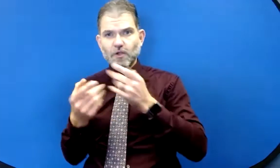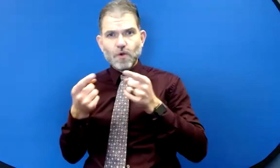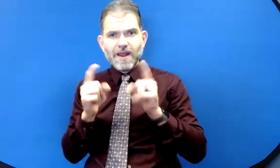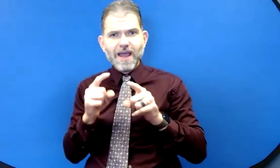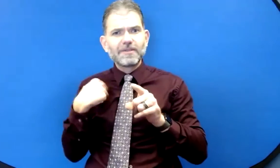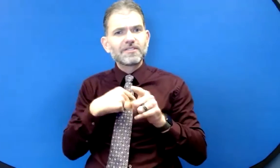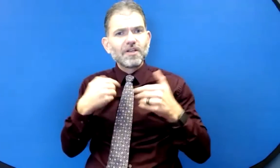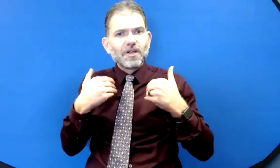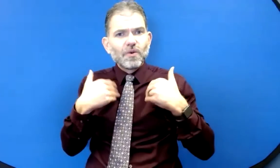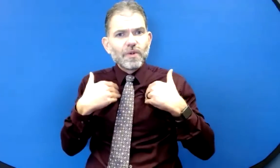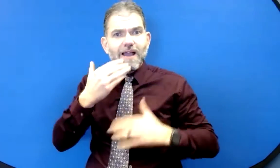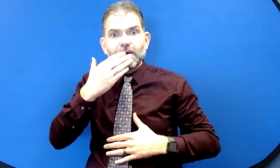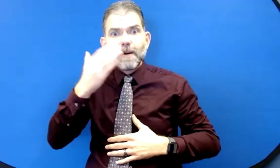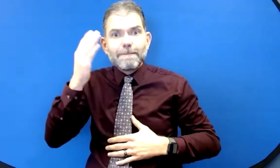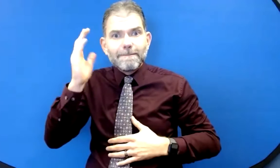ASL Interpreter: But, Louis by dementia. What happens?